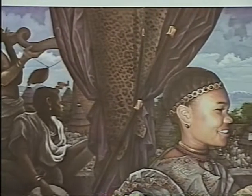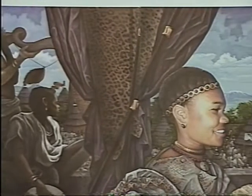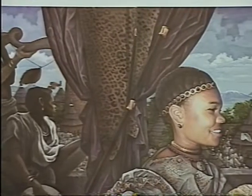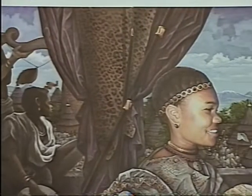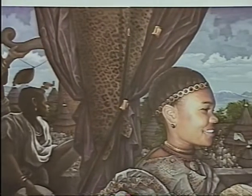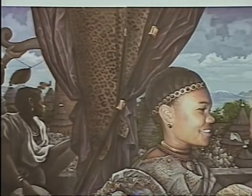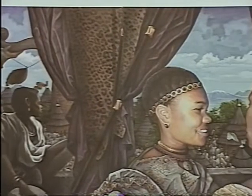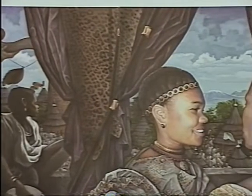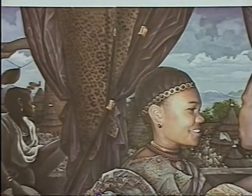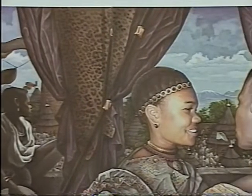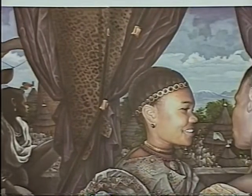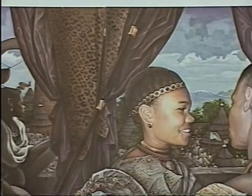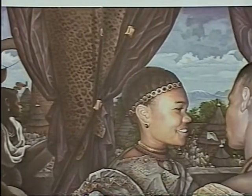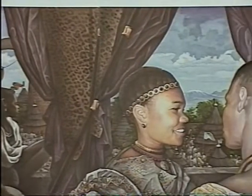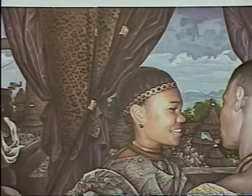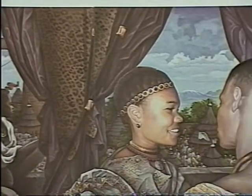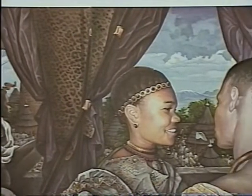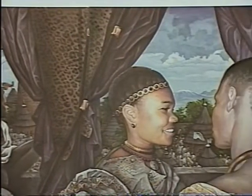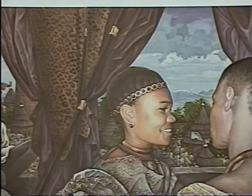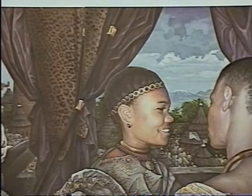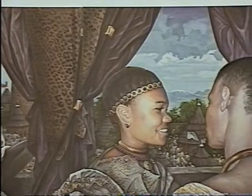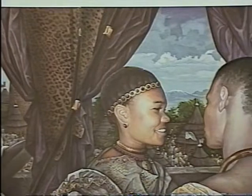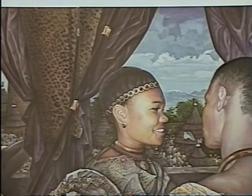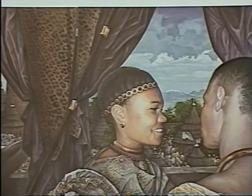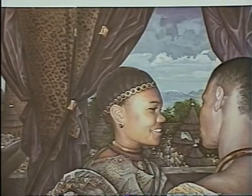a servant in the queen's household.